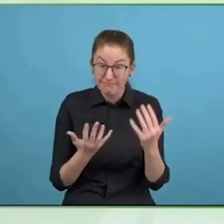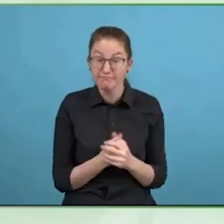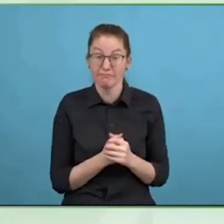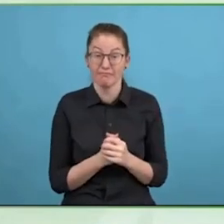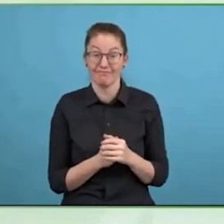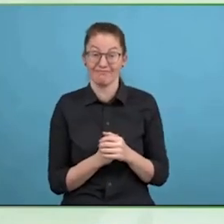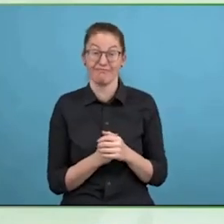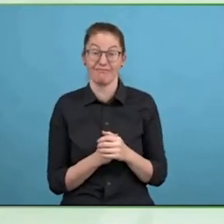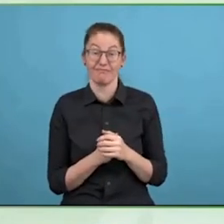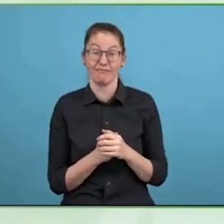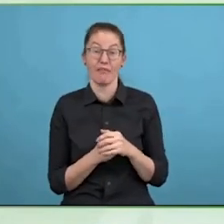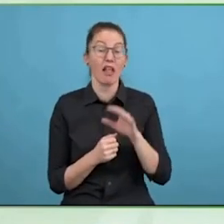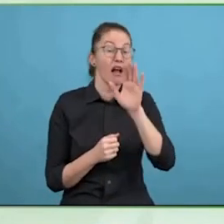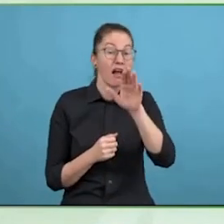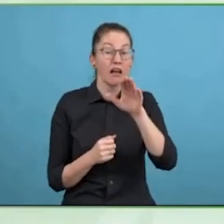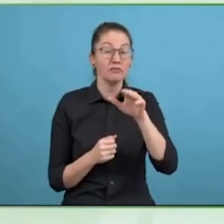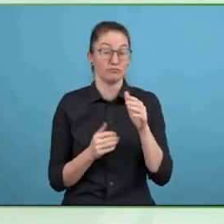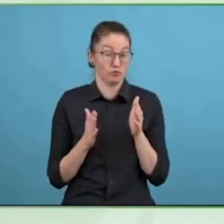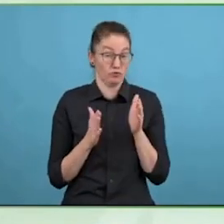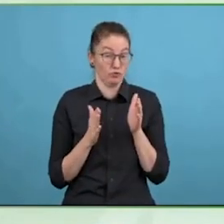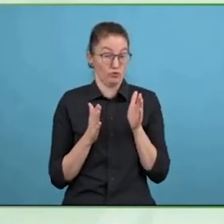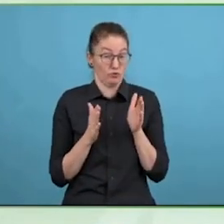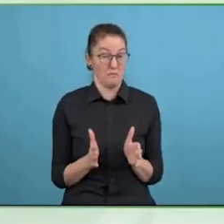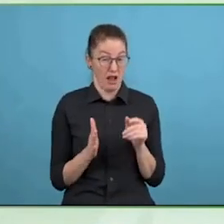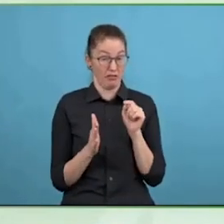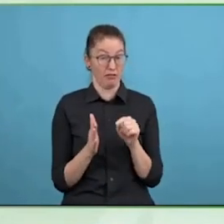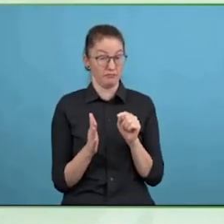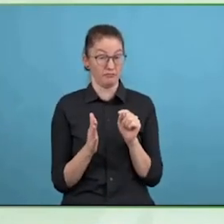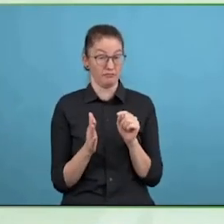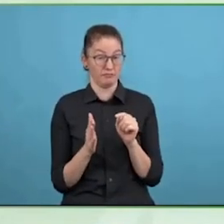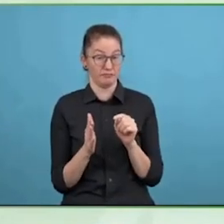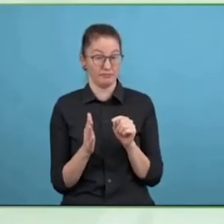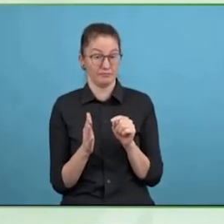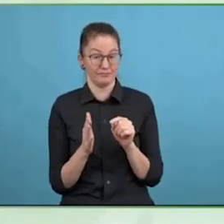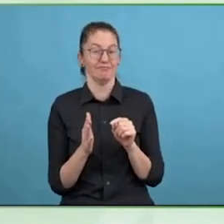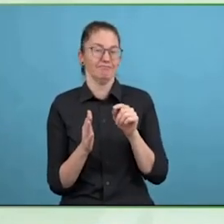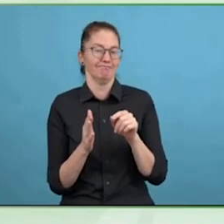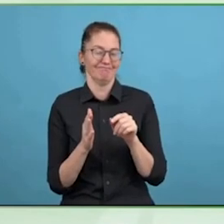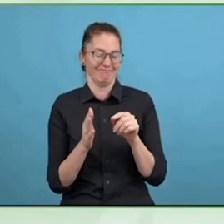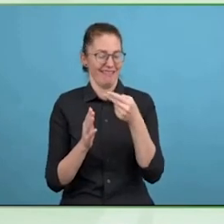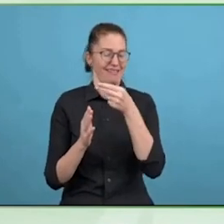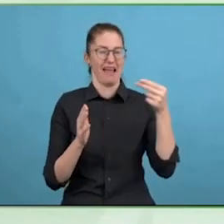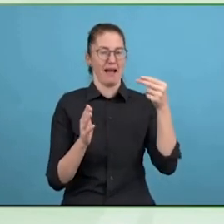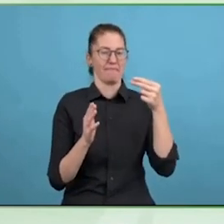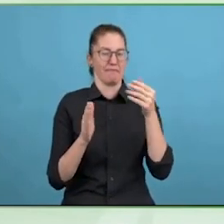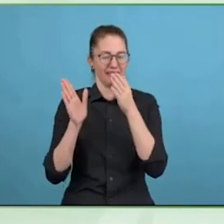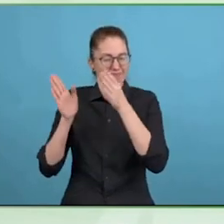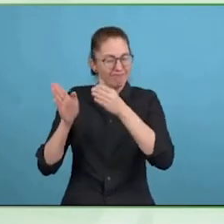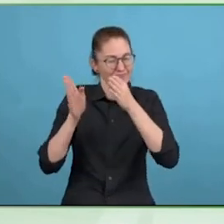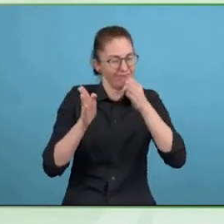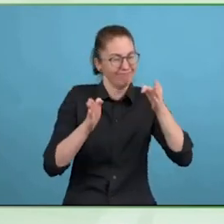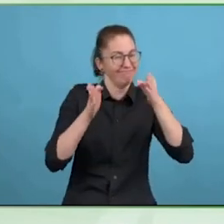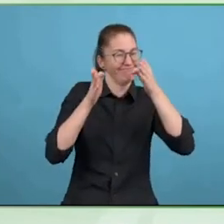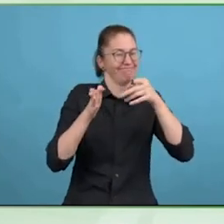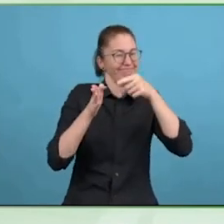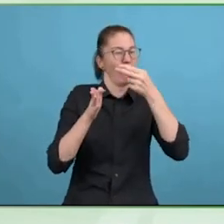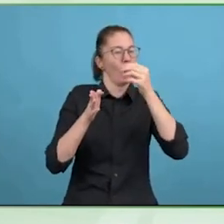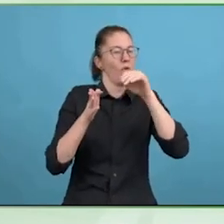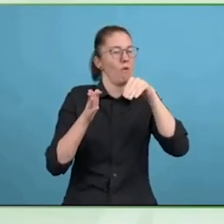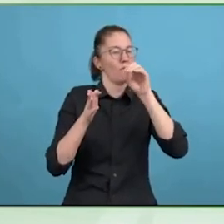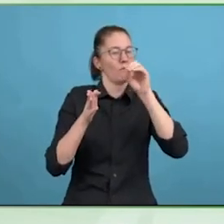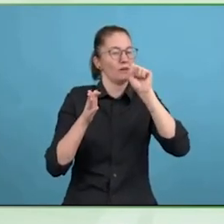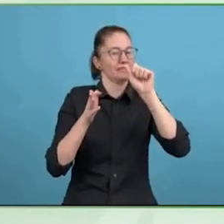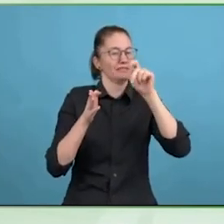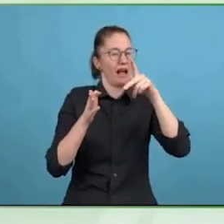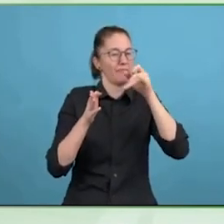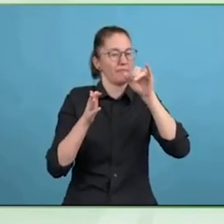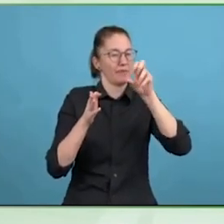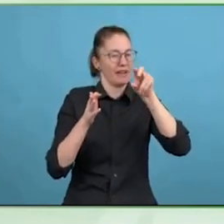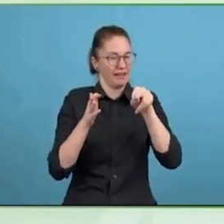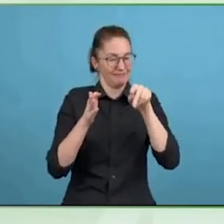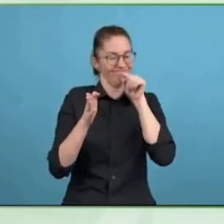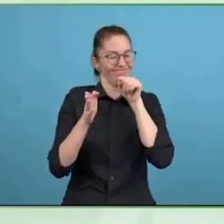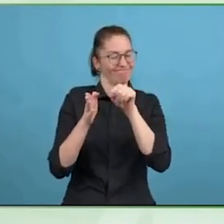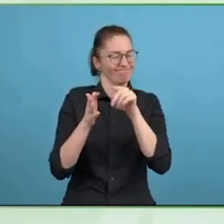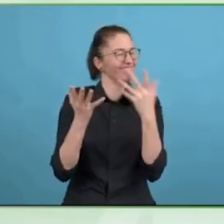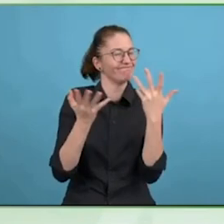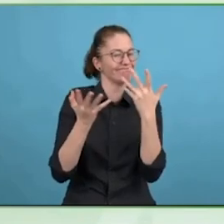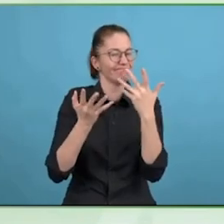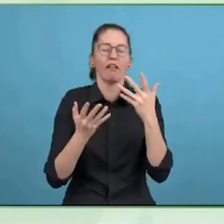humans at it is actually ushering a culture of equity, the politics of